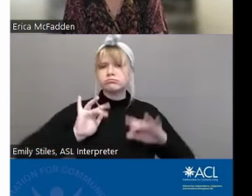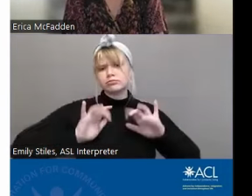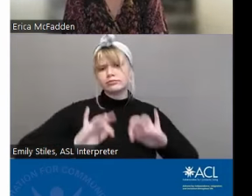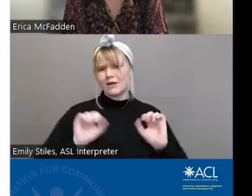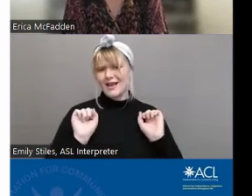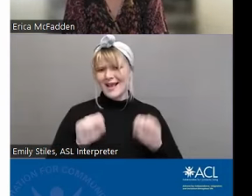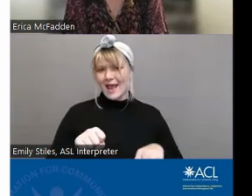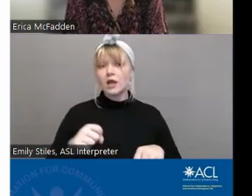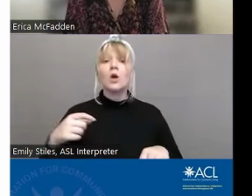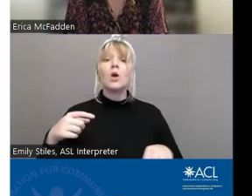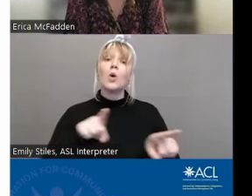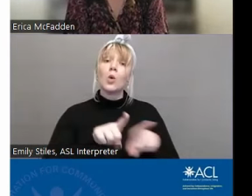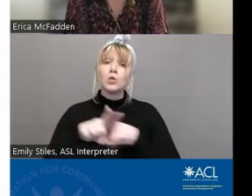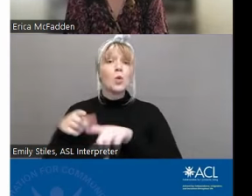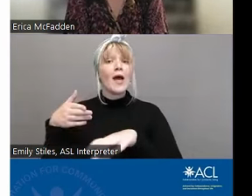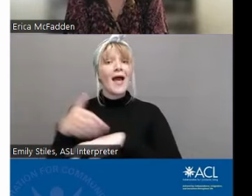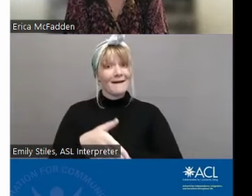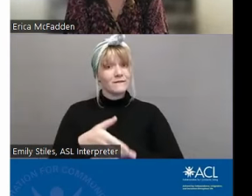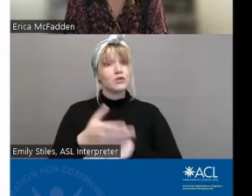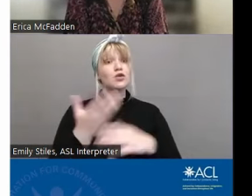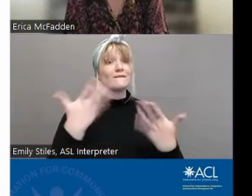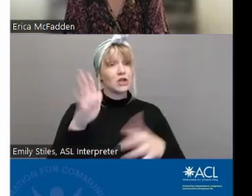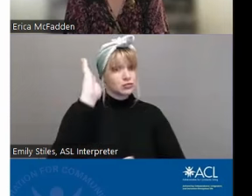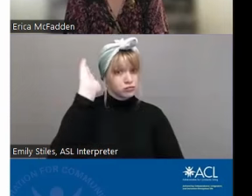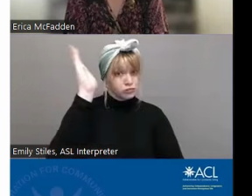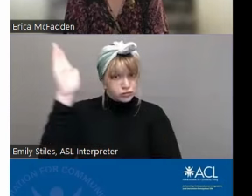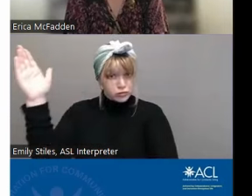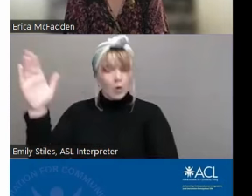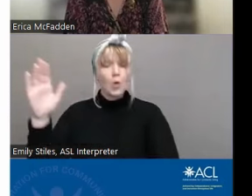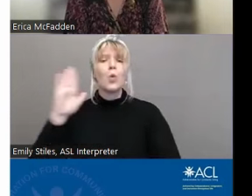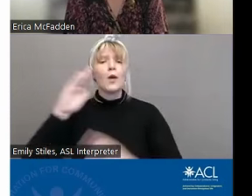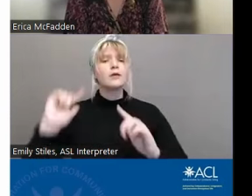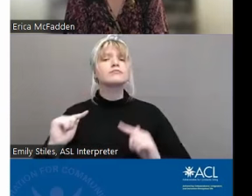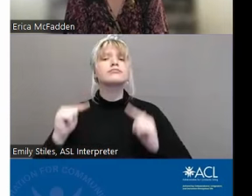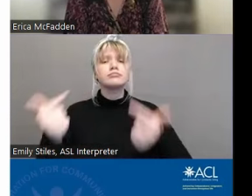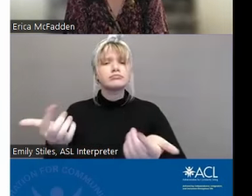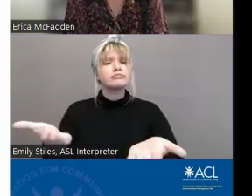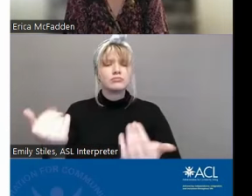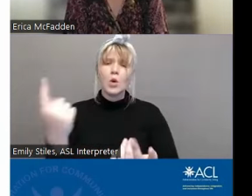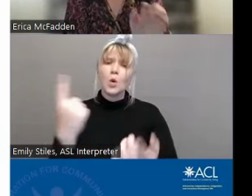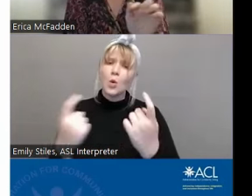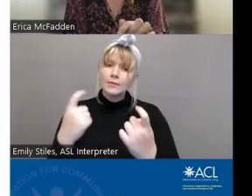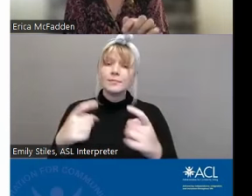You can also email a question or comment to HSRC@ACL.HHS.gov, which is on the slide.